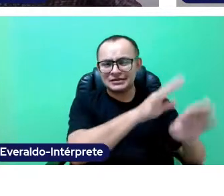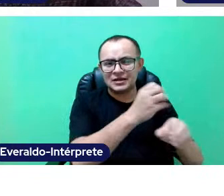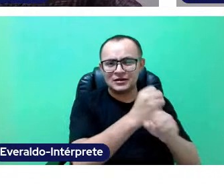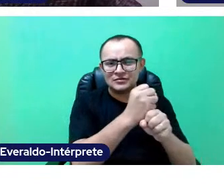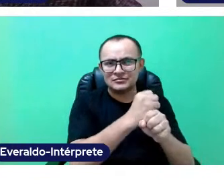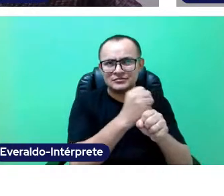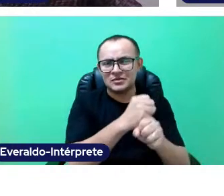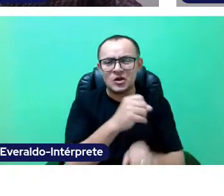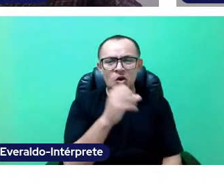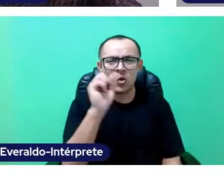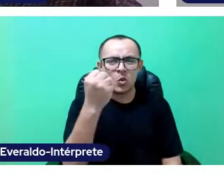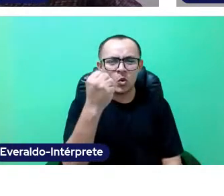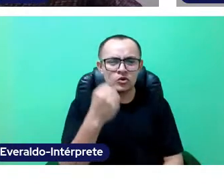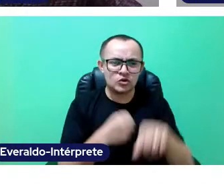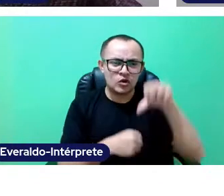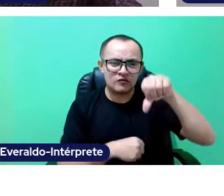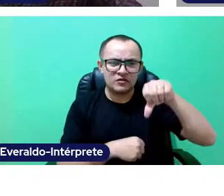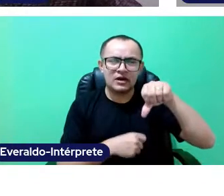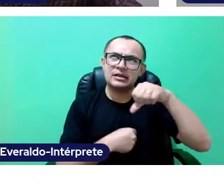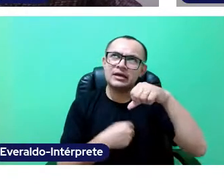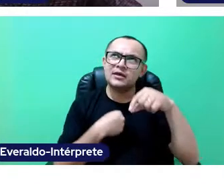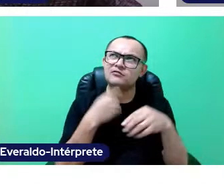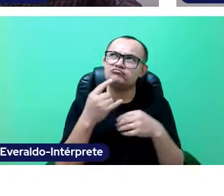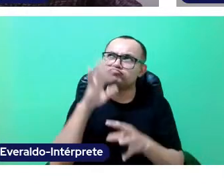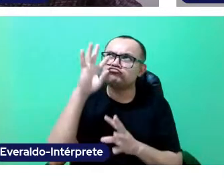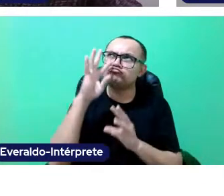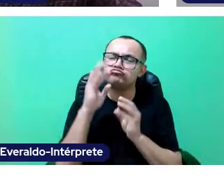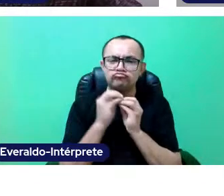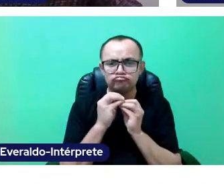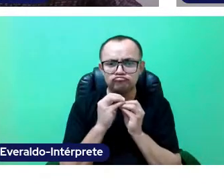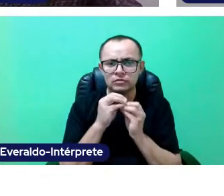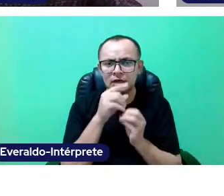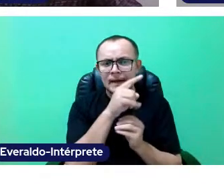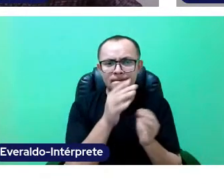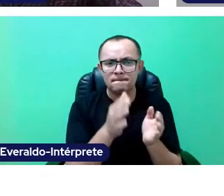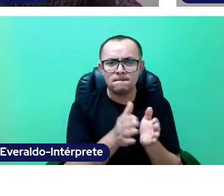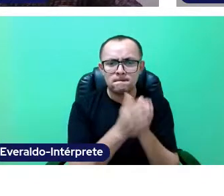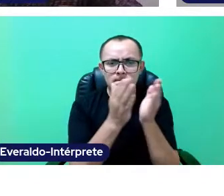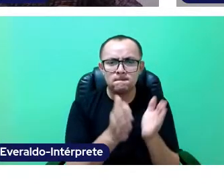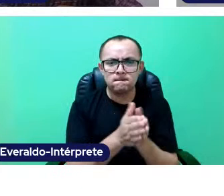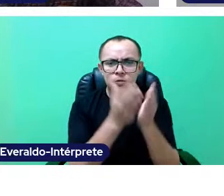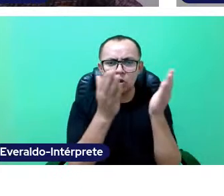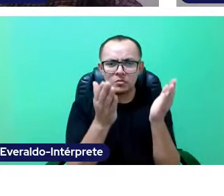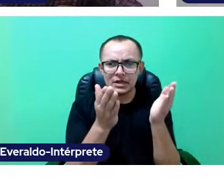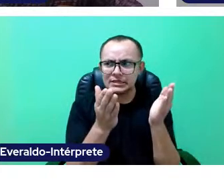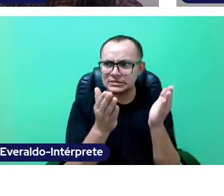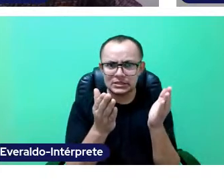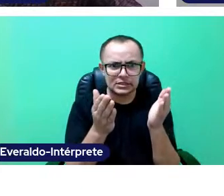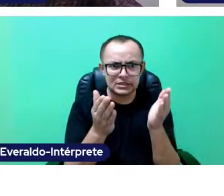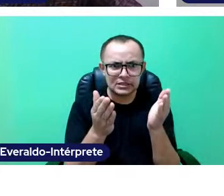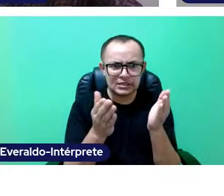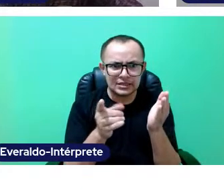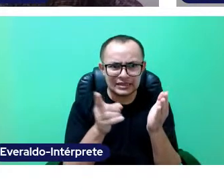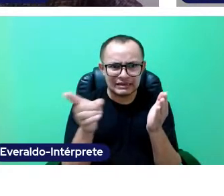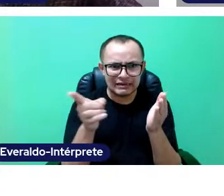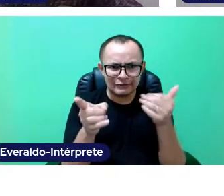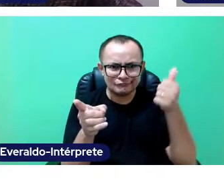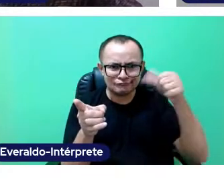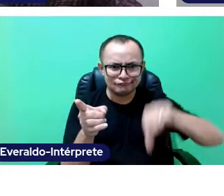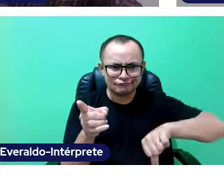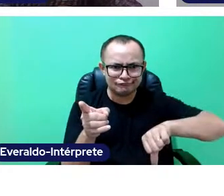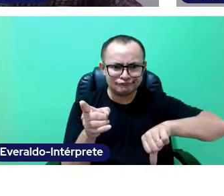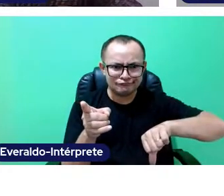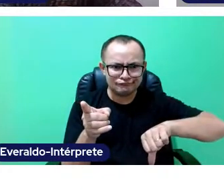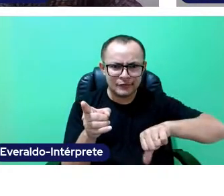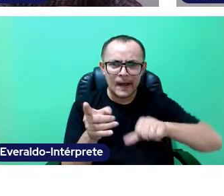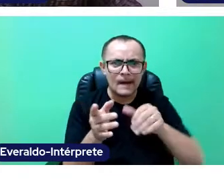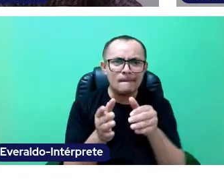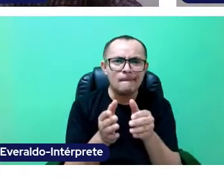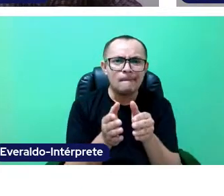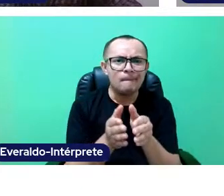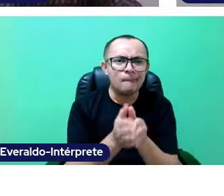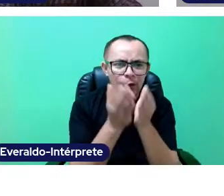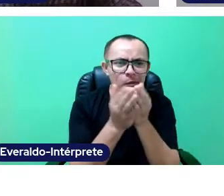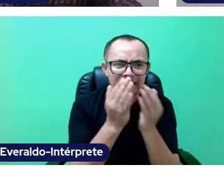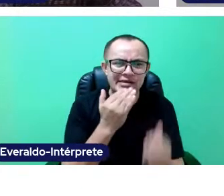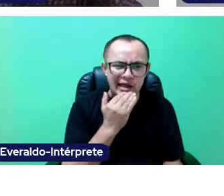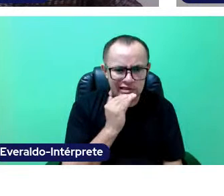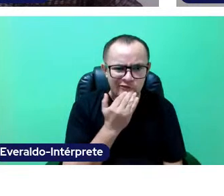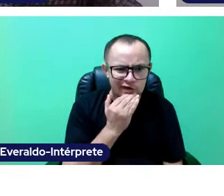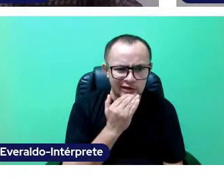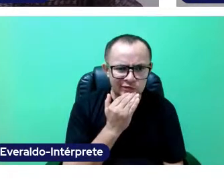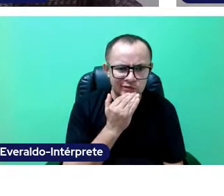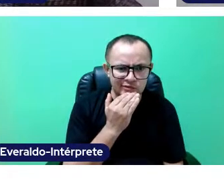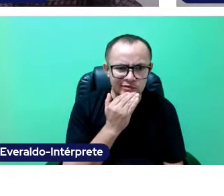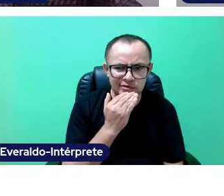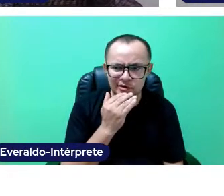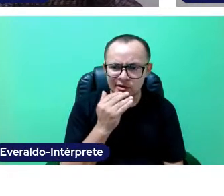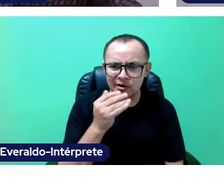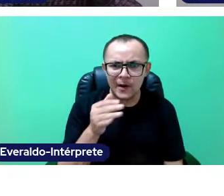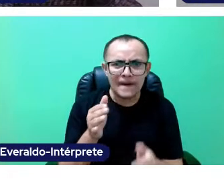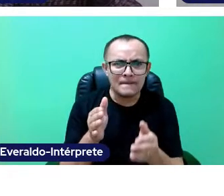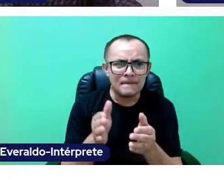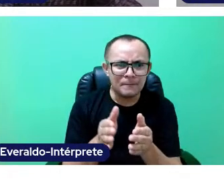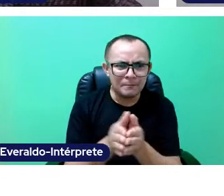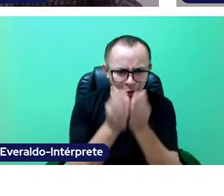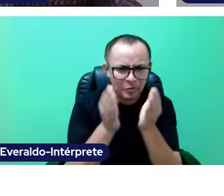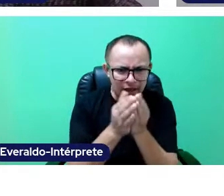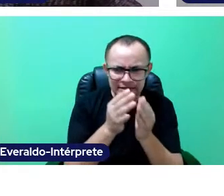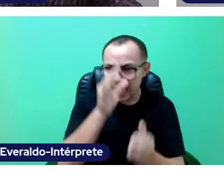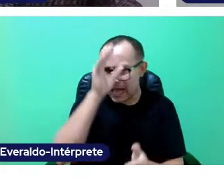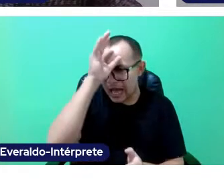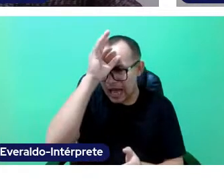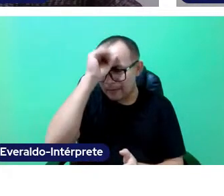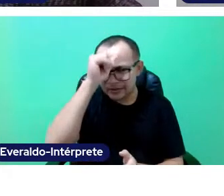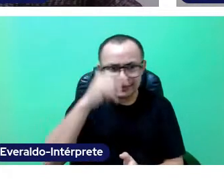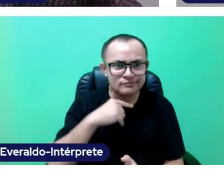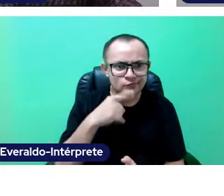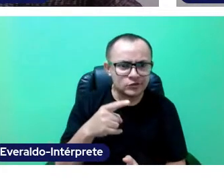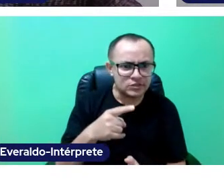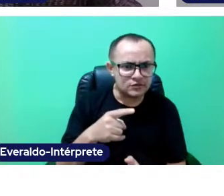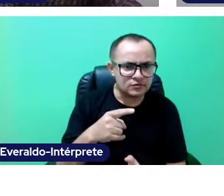And I was drawing conclusions, right? So, poverty is not a flaw, poverty is not a limitation for people to learn. I was a kid coming from a poor family, and I learned.